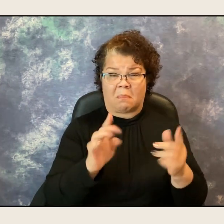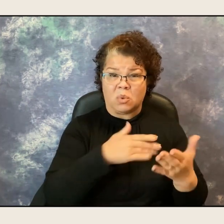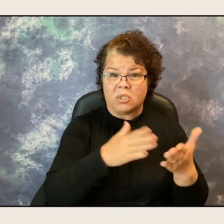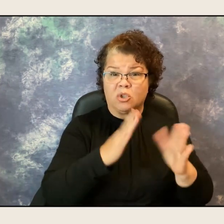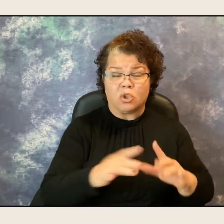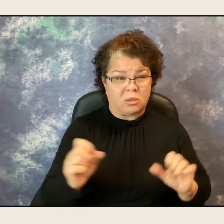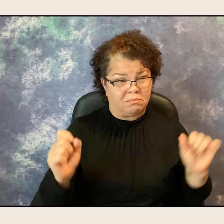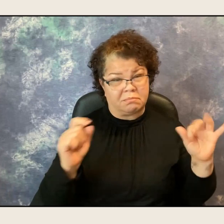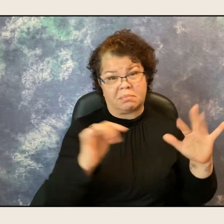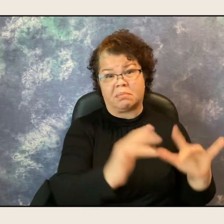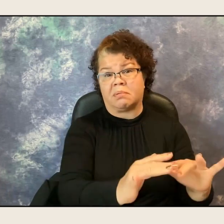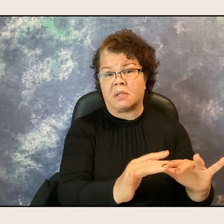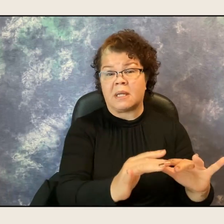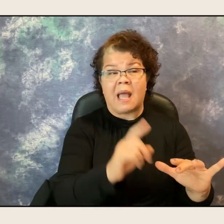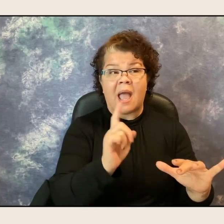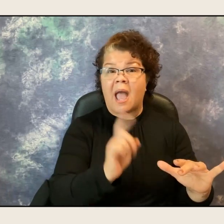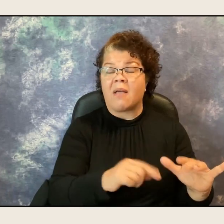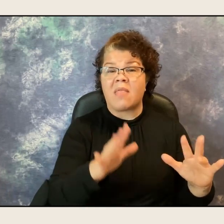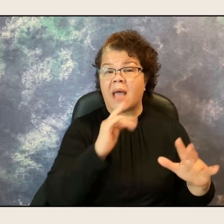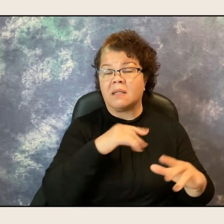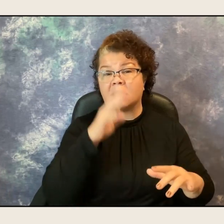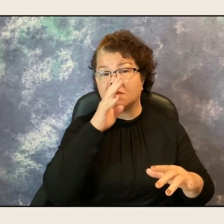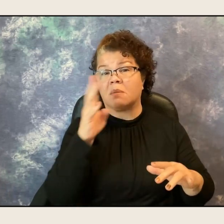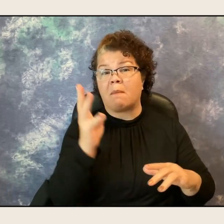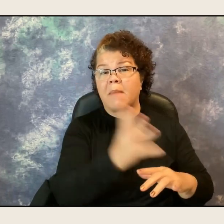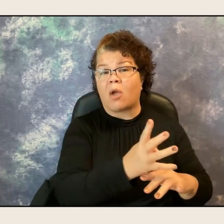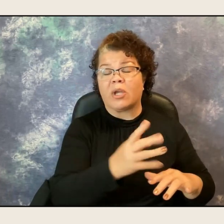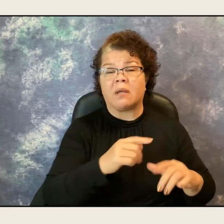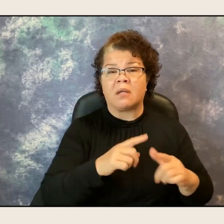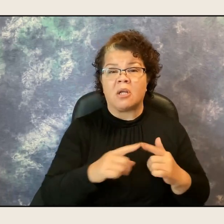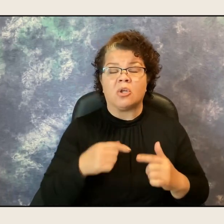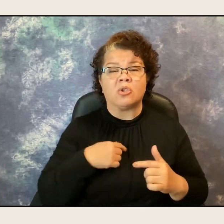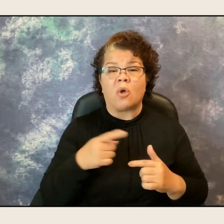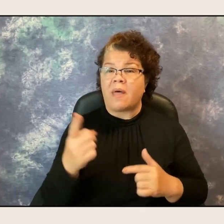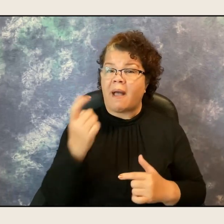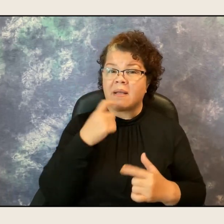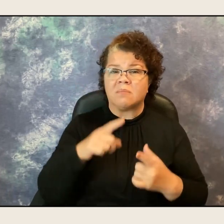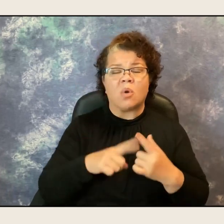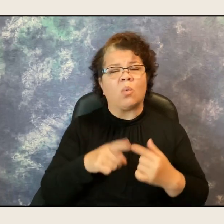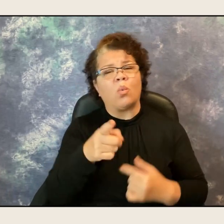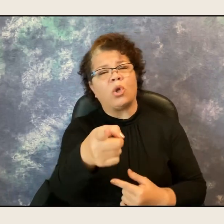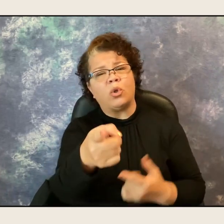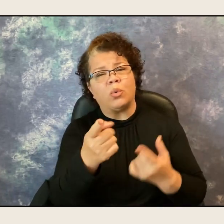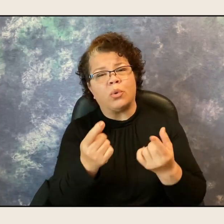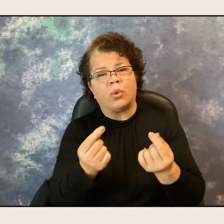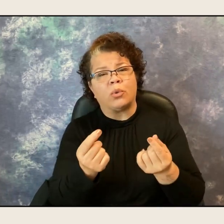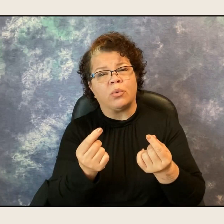And they asked me, you know, well, what are you going to do? You know? And I said, well, we're gonna,